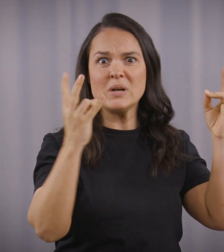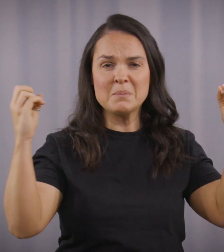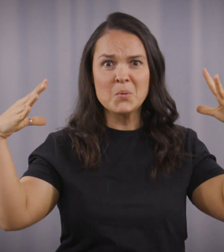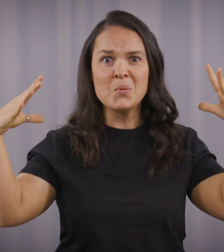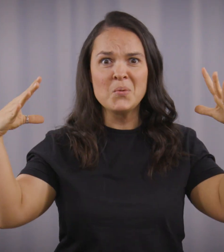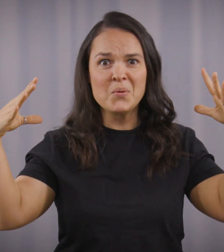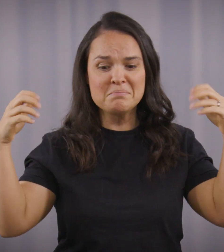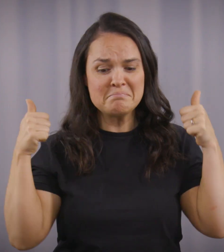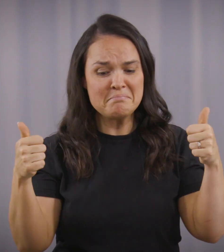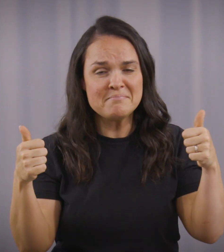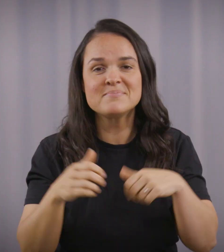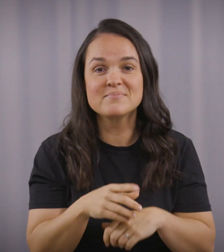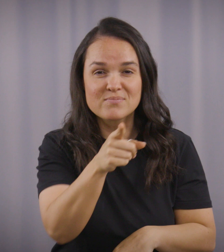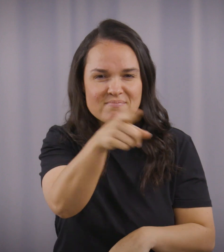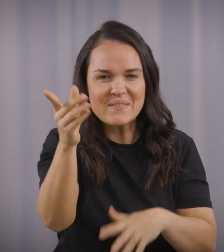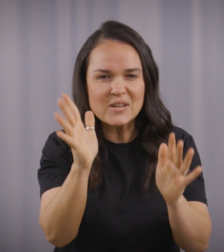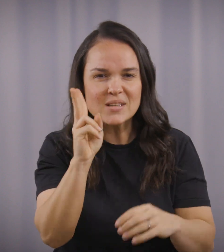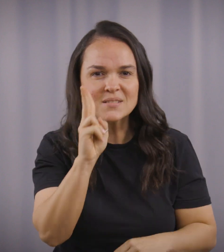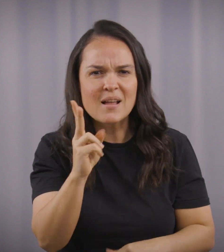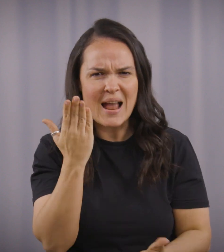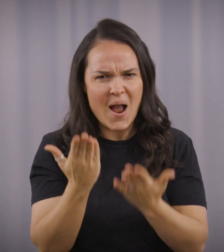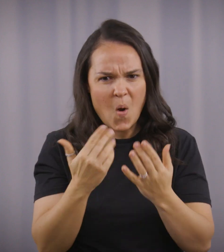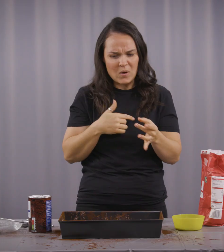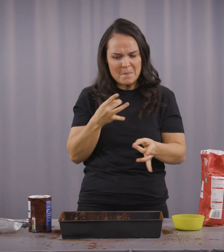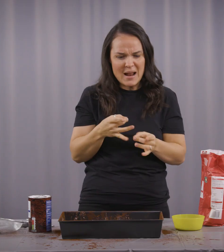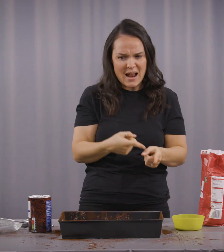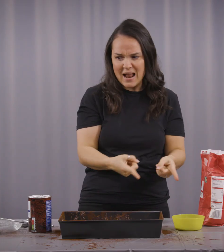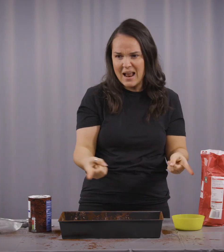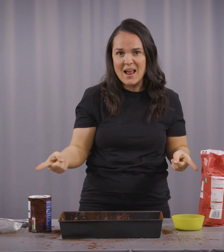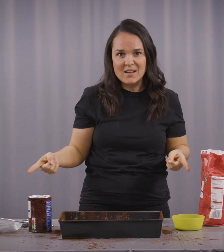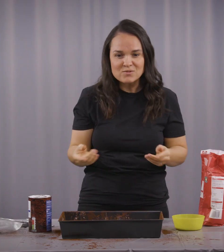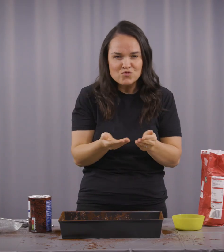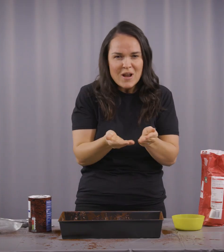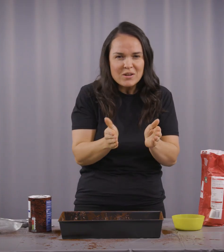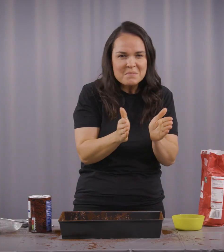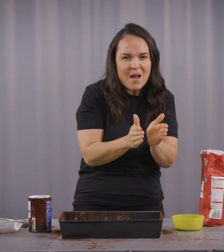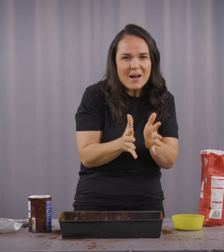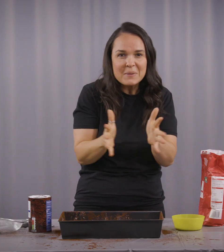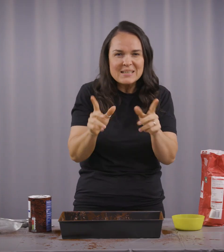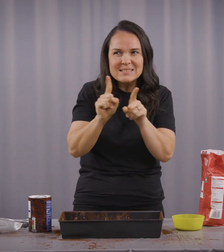Wow. That was quick. So, today we've learned how we can make our own craters,